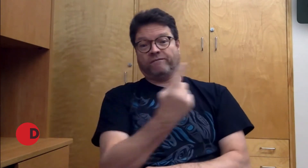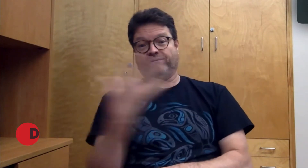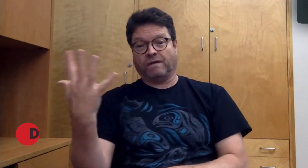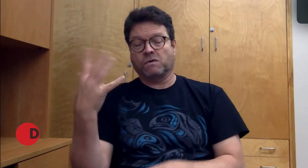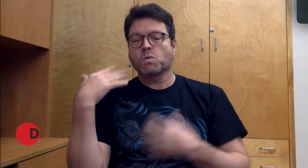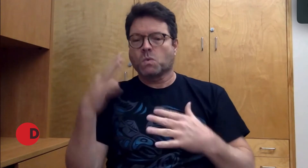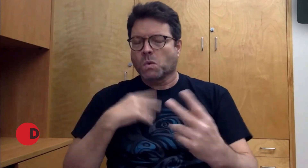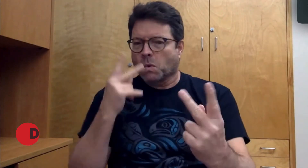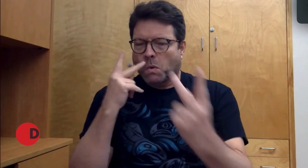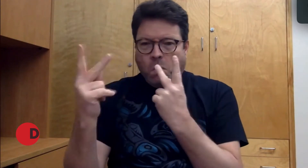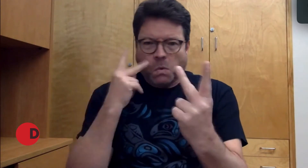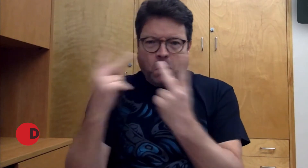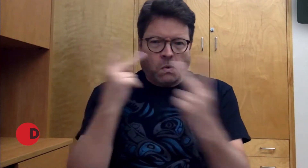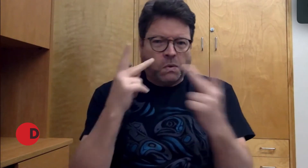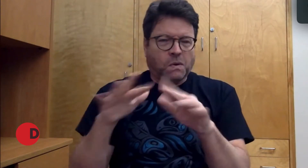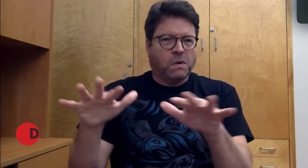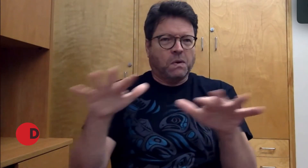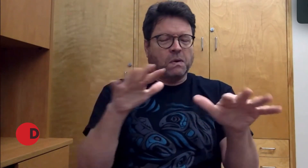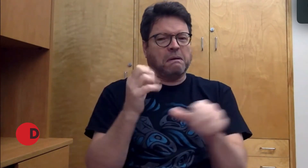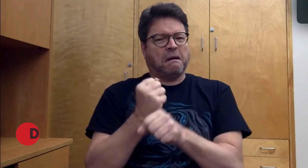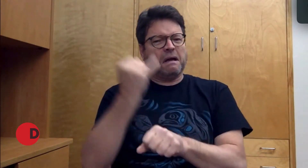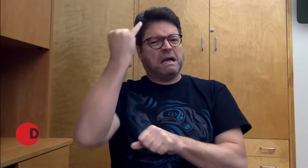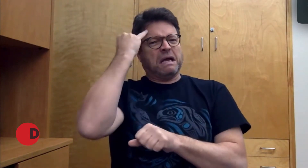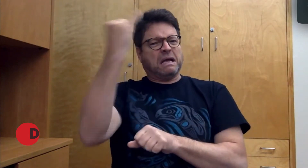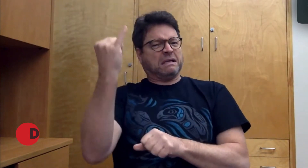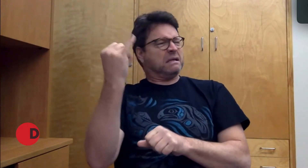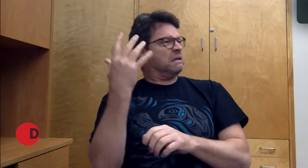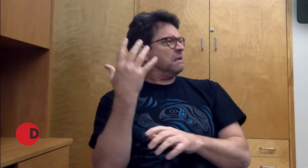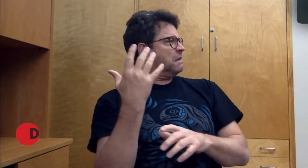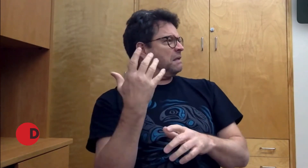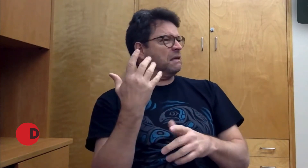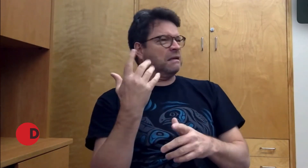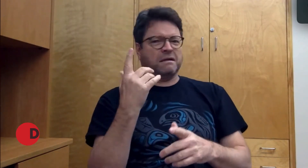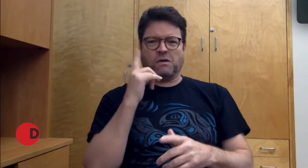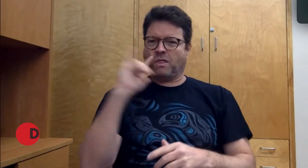Between the first and fifth day, I saw so much and got the idea of what it was